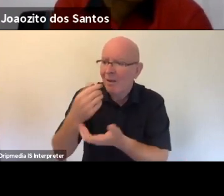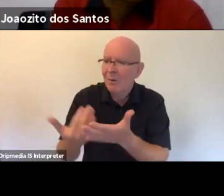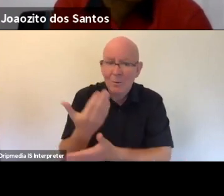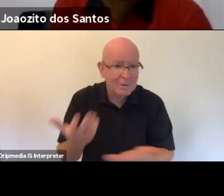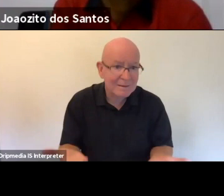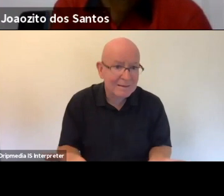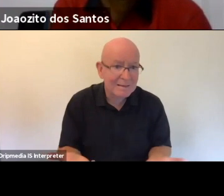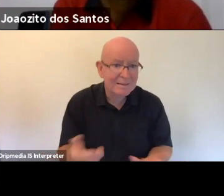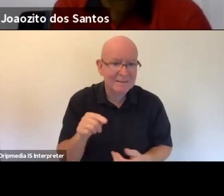So…